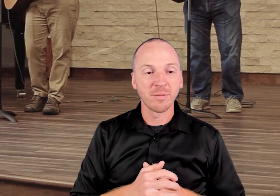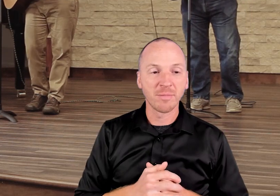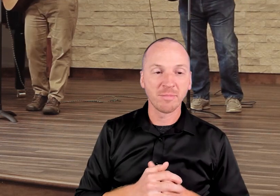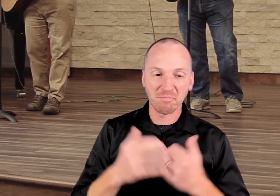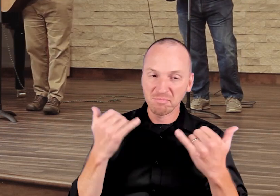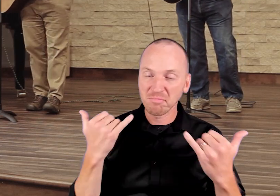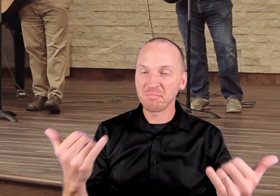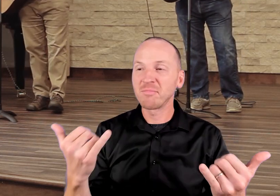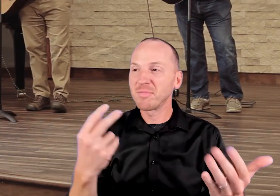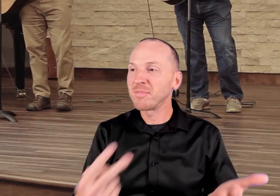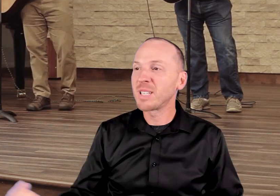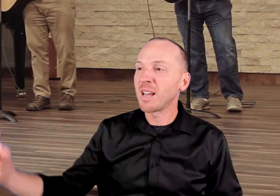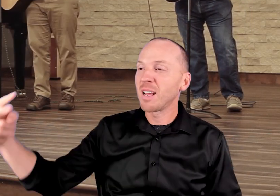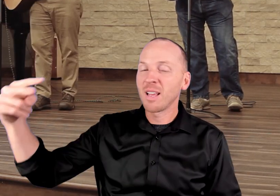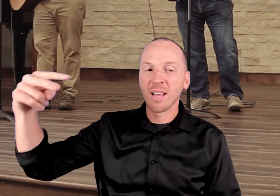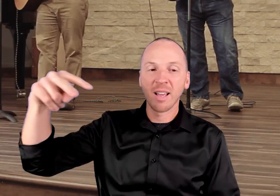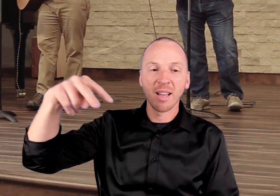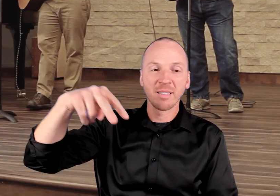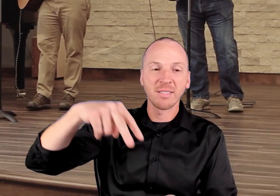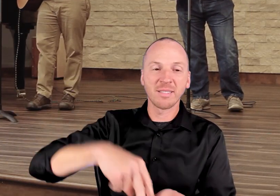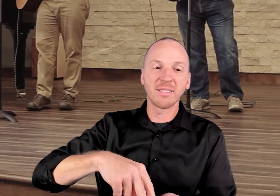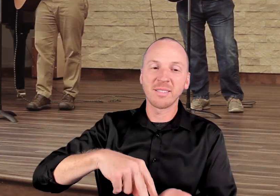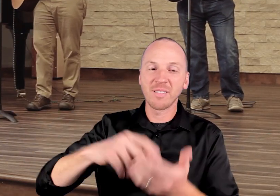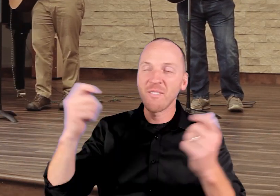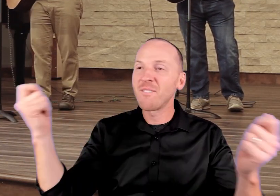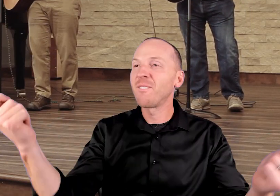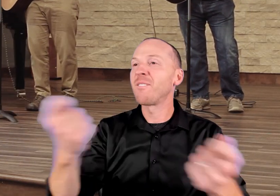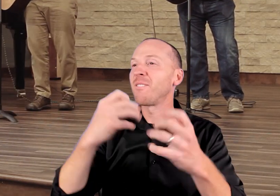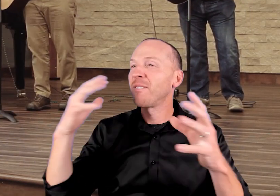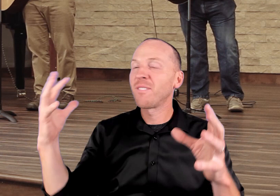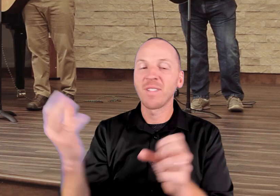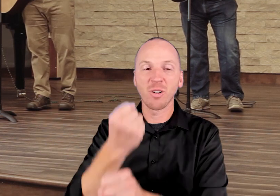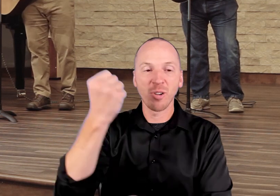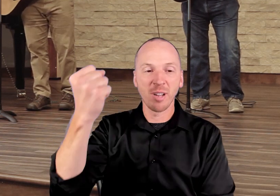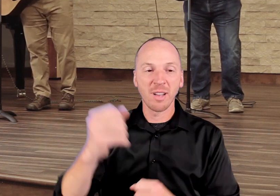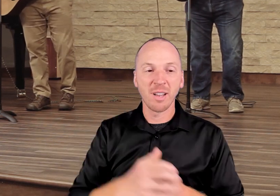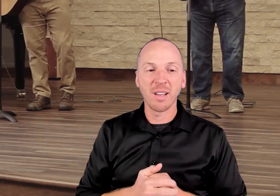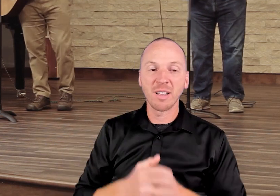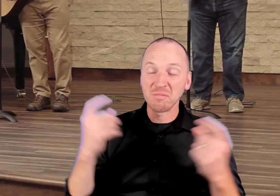And as he stands in victory,